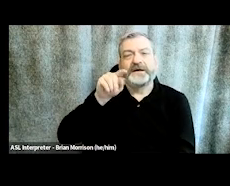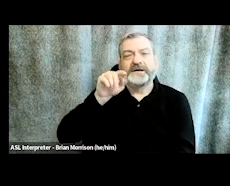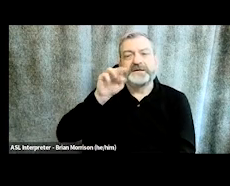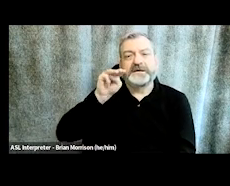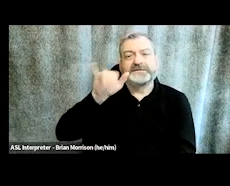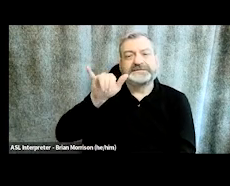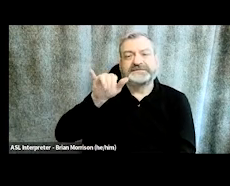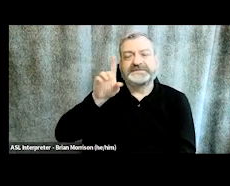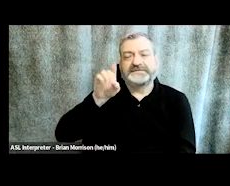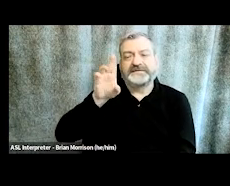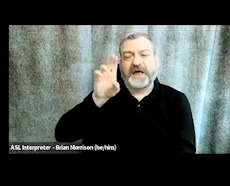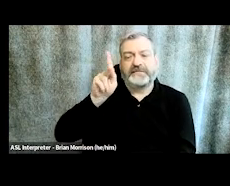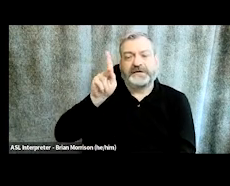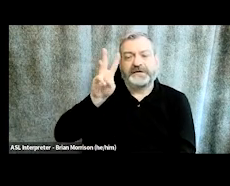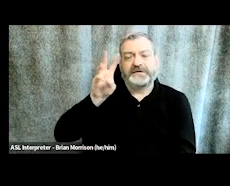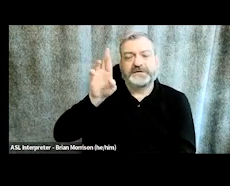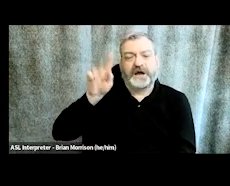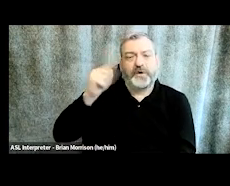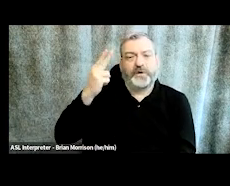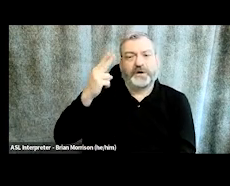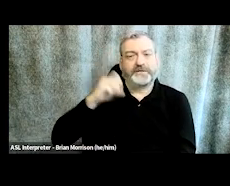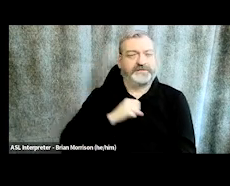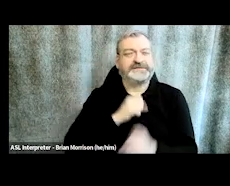around about web accessibility and application